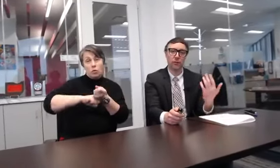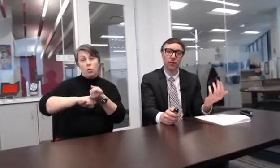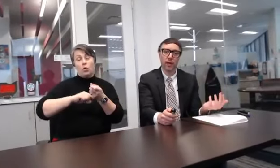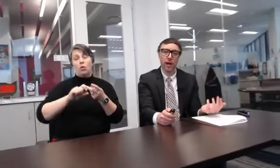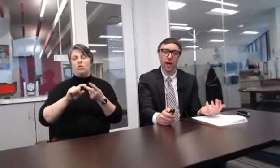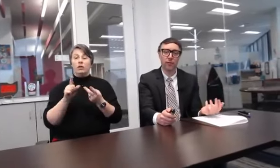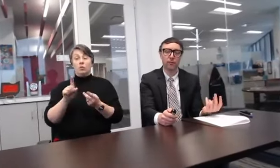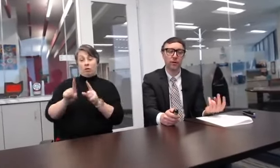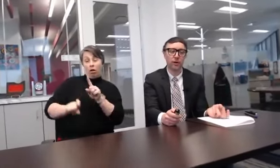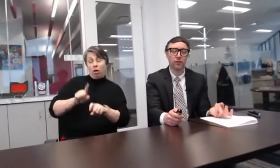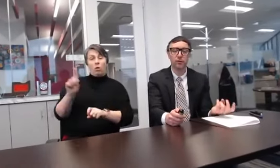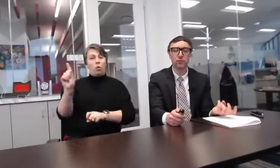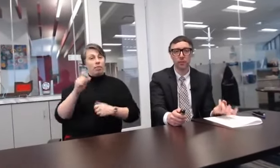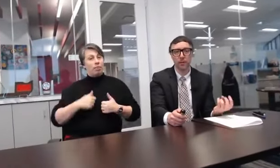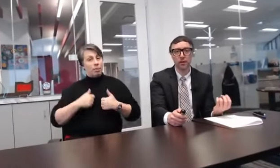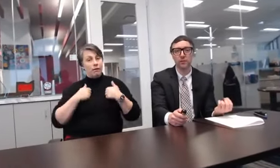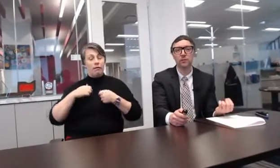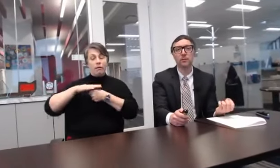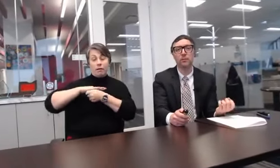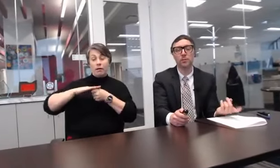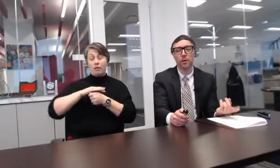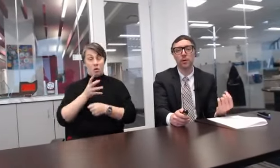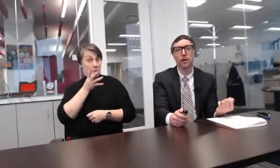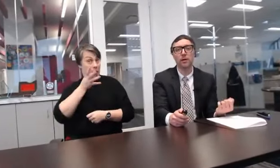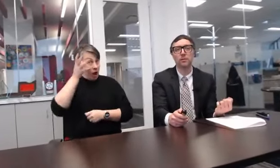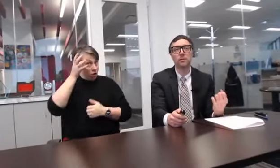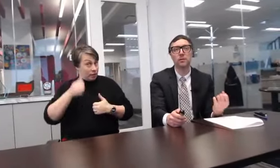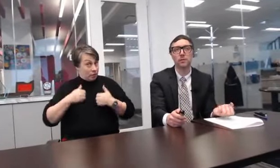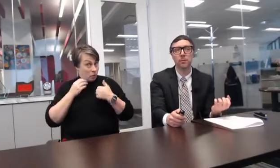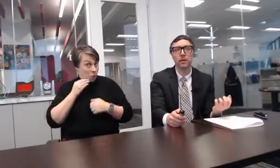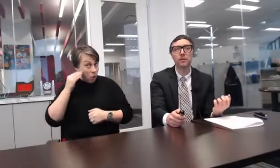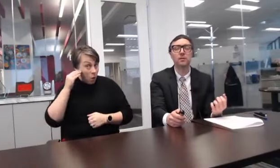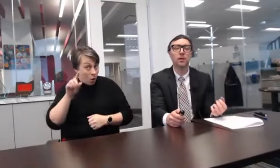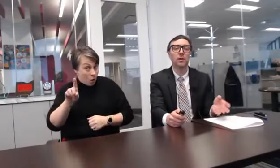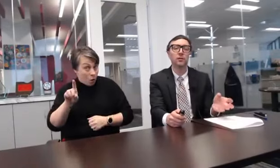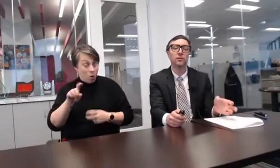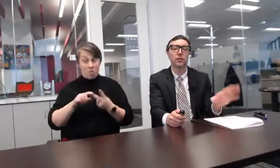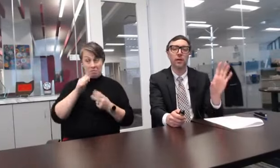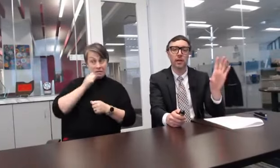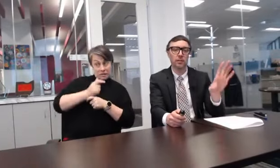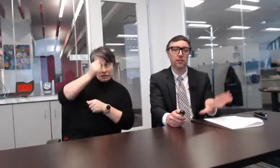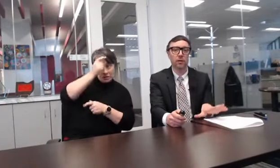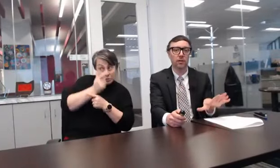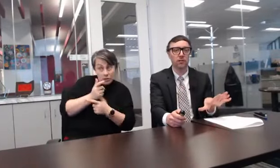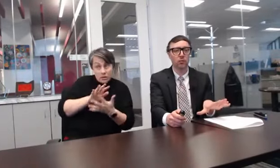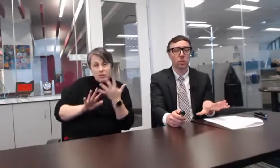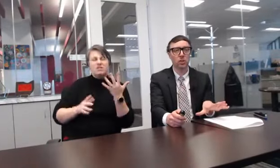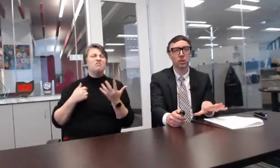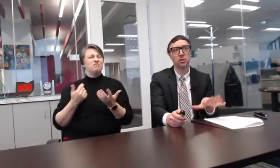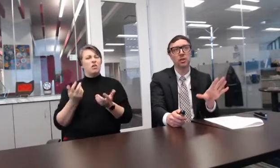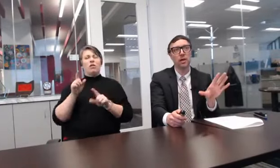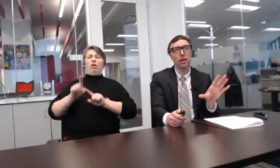whether they have two parents or one parent or siblings. So again it's a long list of questions